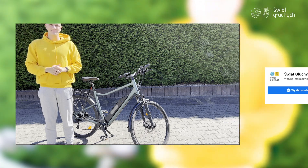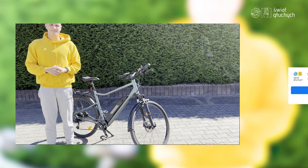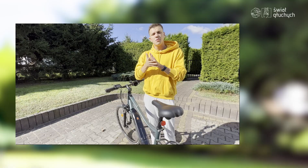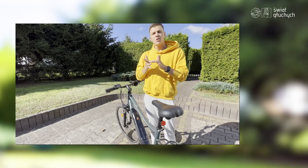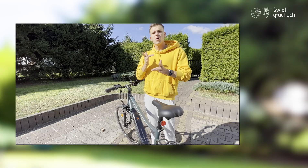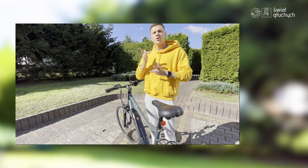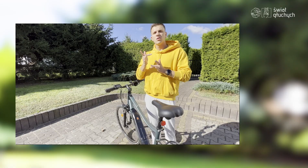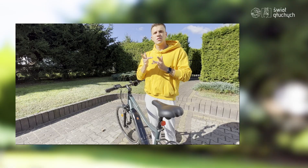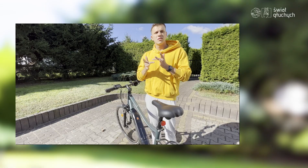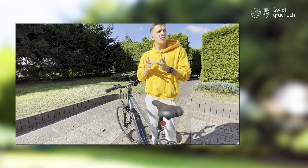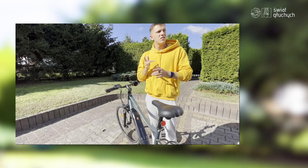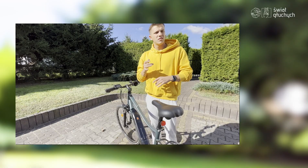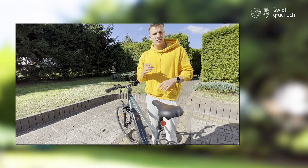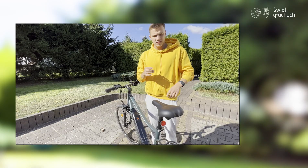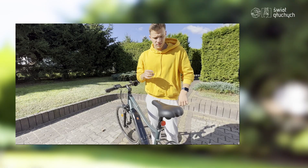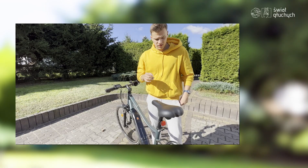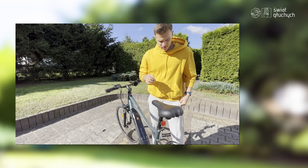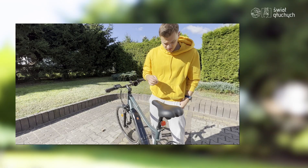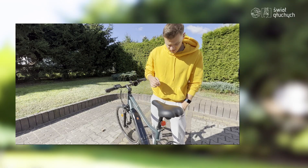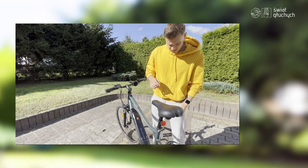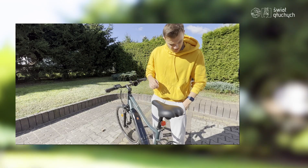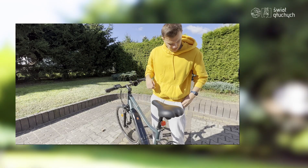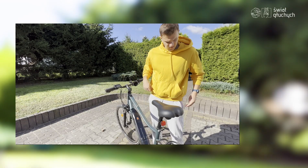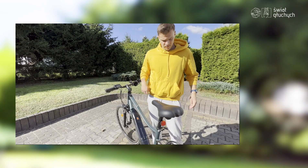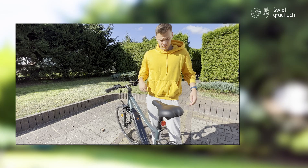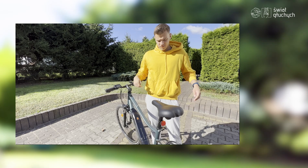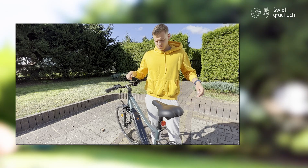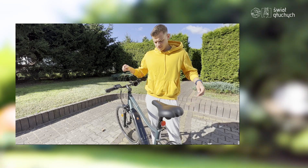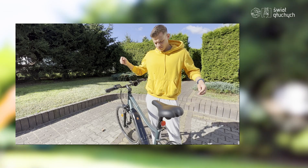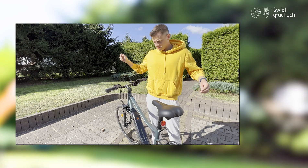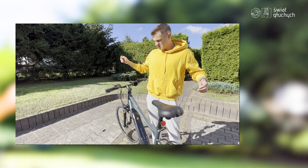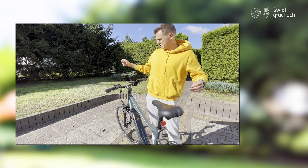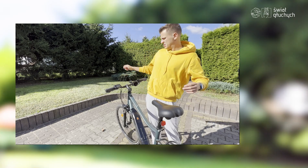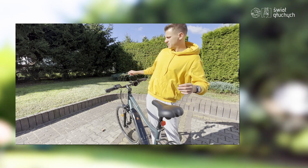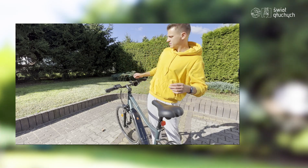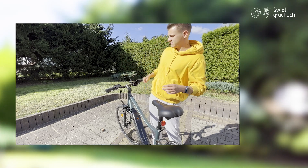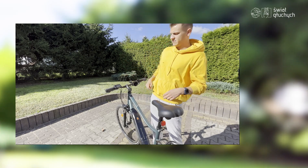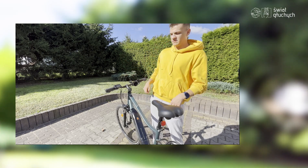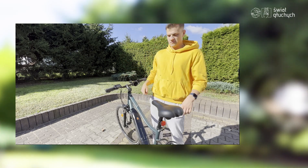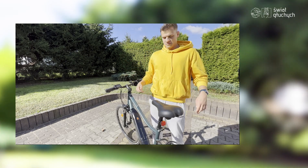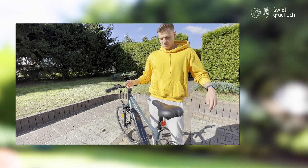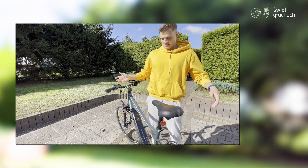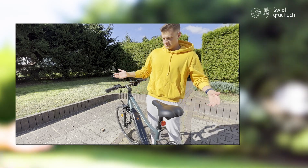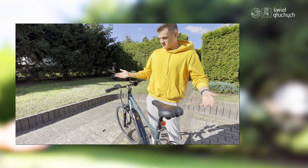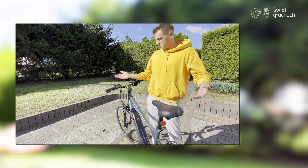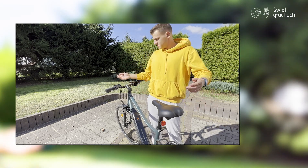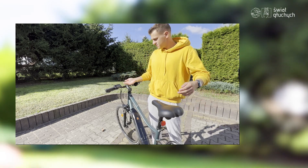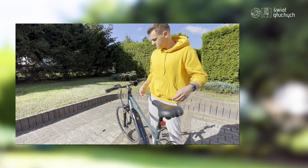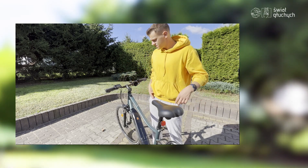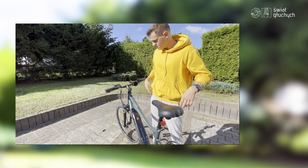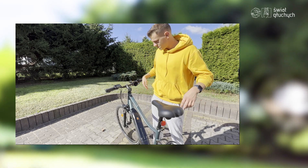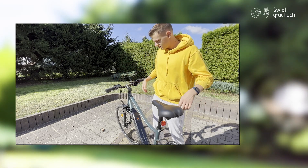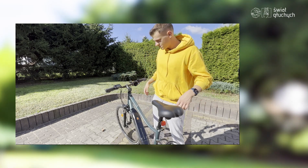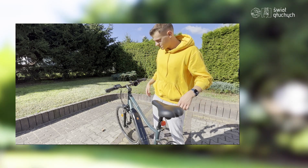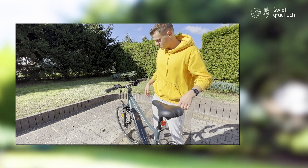Bike....